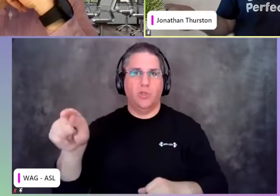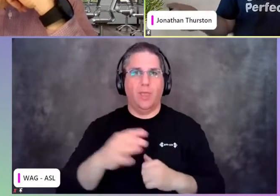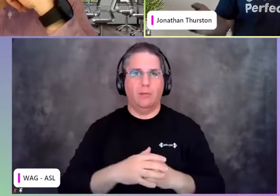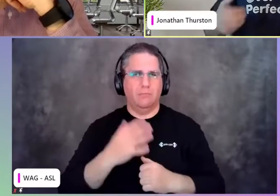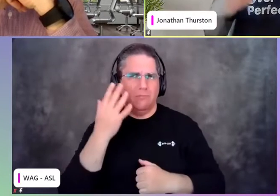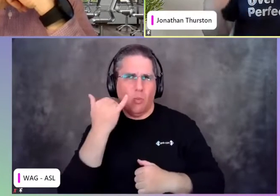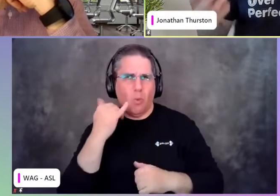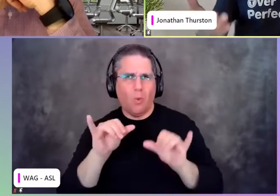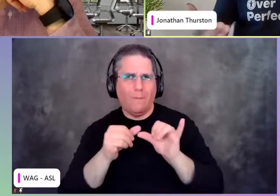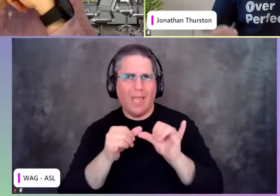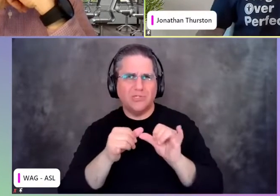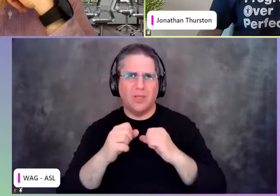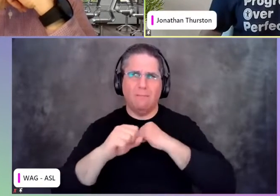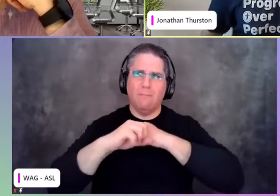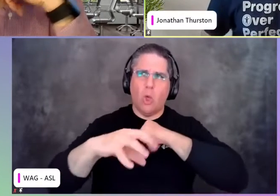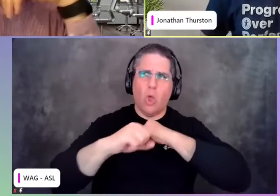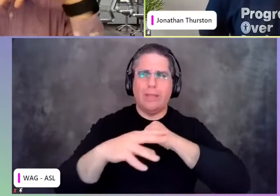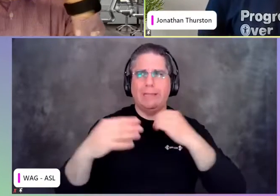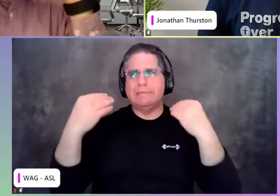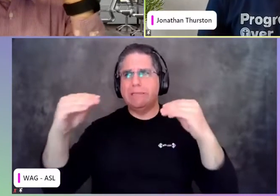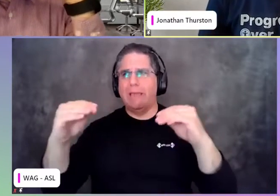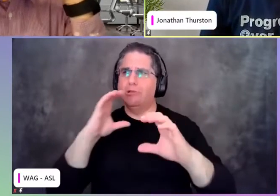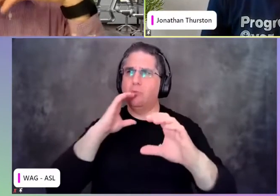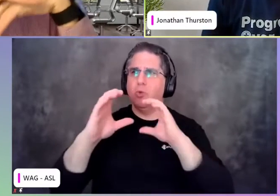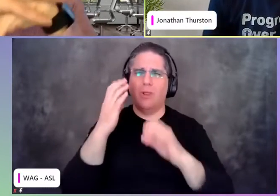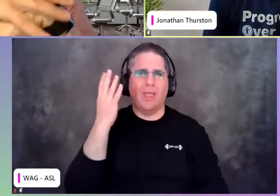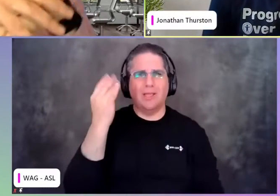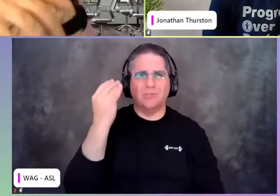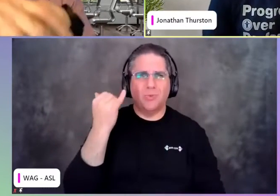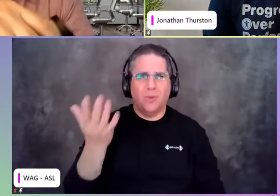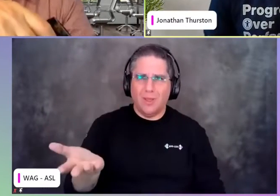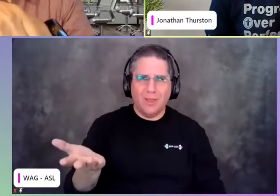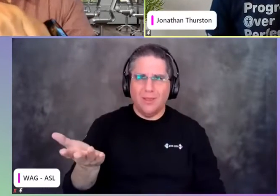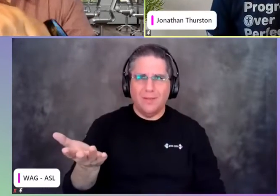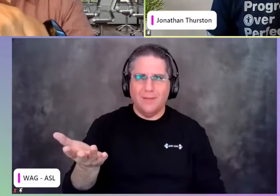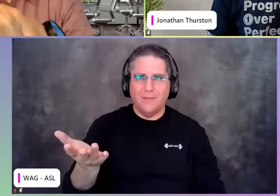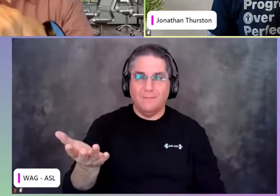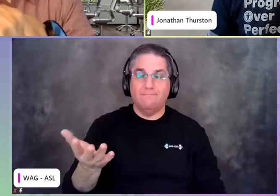communication. This is something that's measured on maturity models as well. Why do we measure marketing and